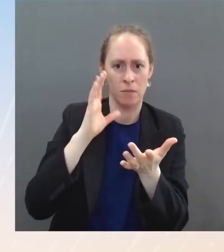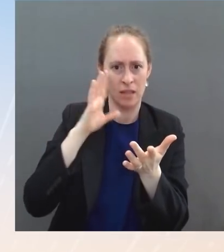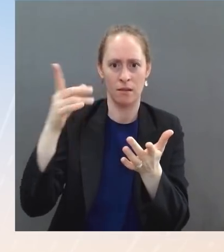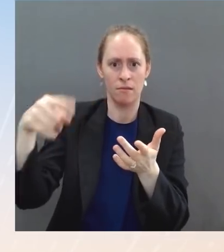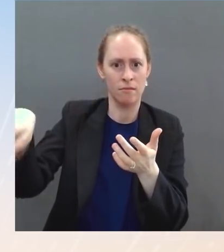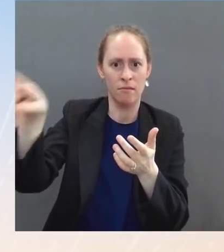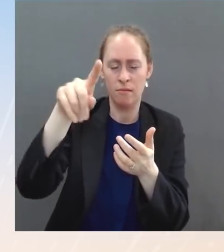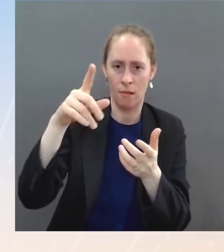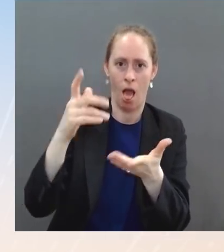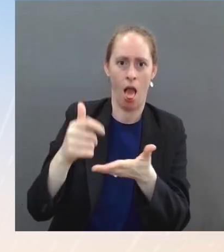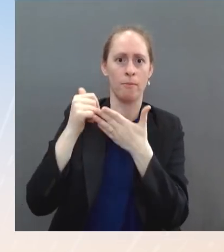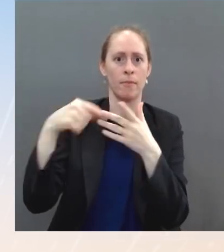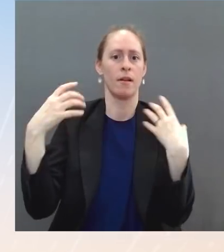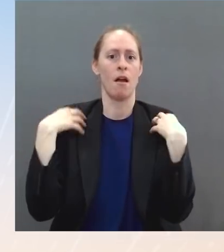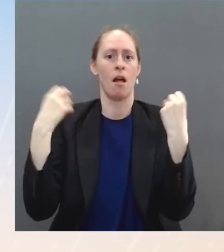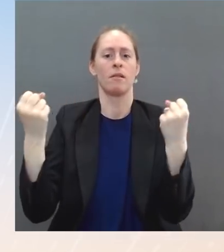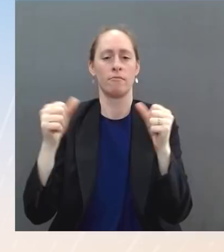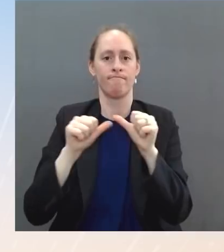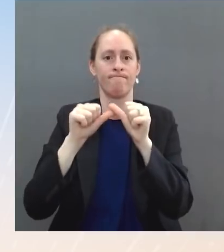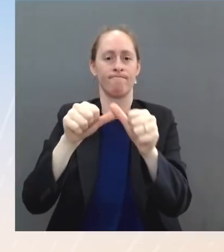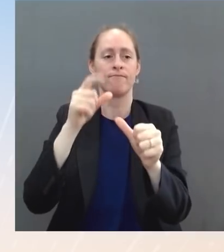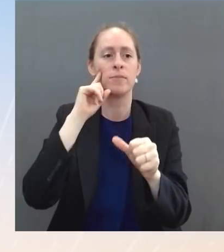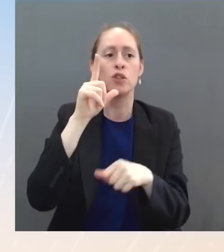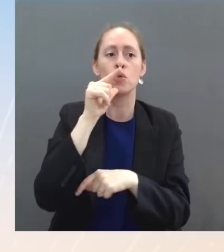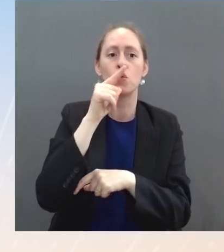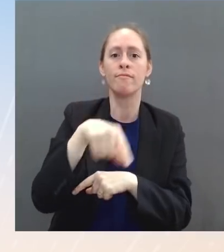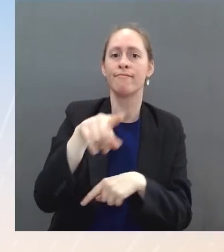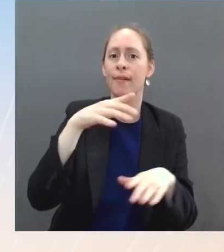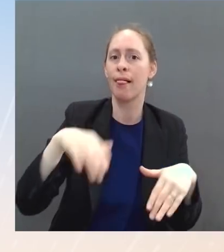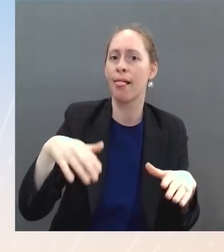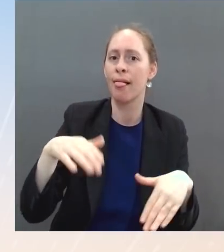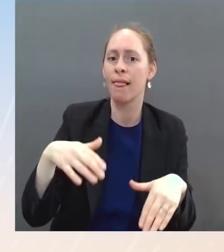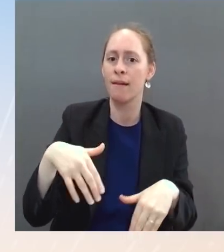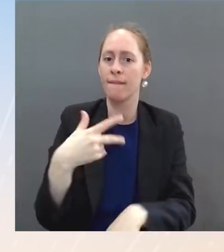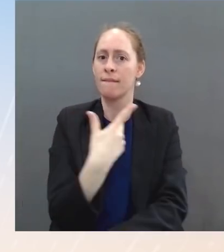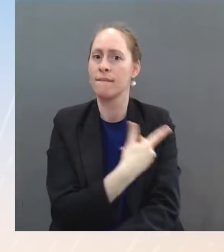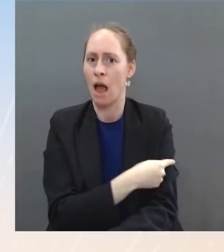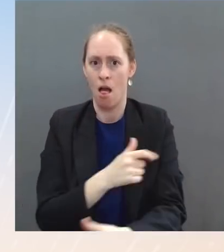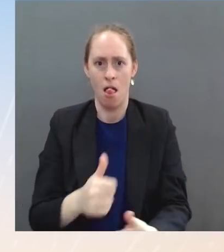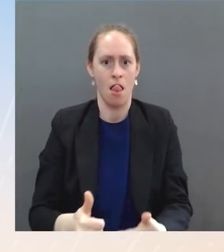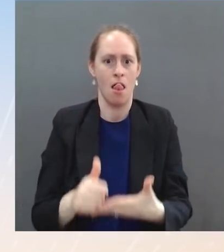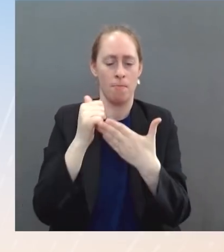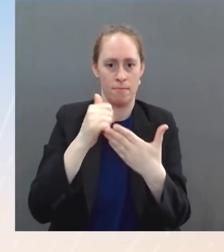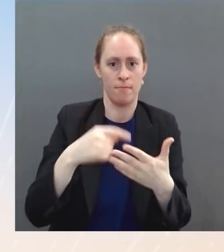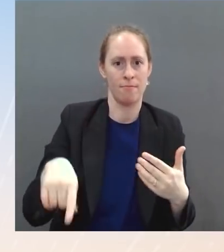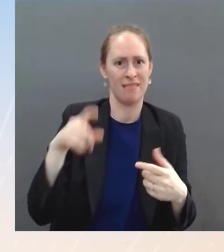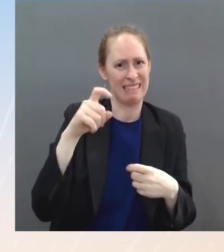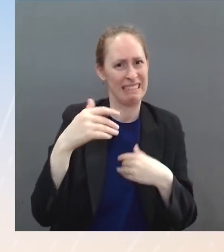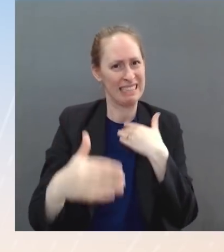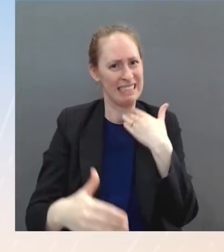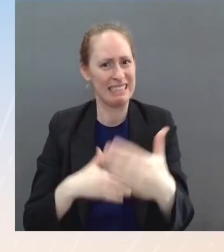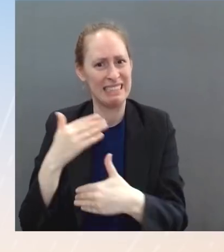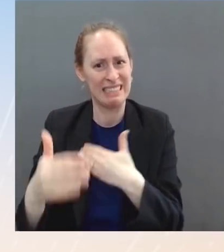even as we're very encouraged by the progress, we're going to need more -- because our objective here is going to continue to be --